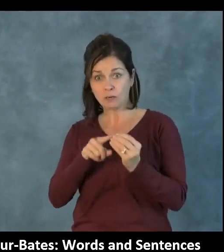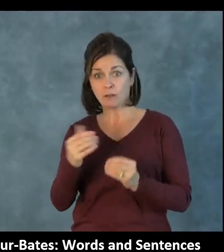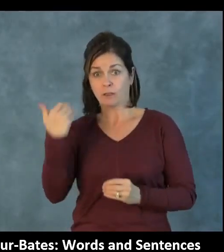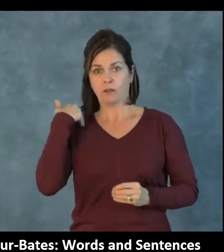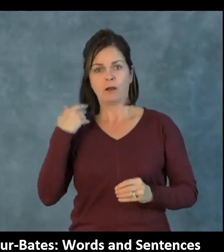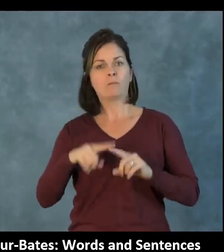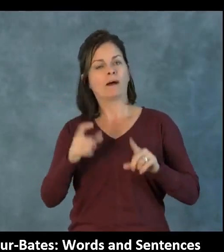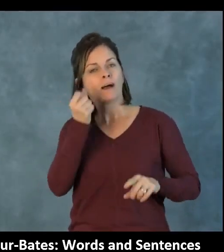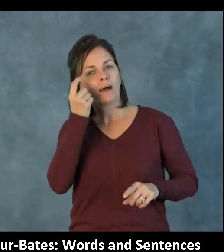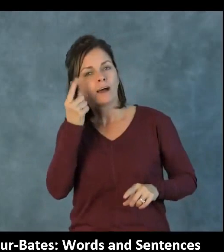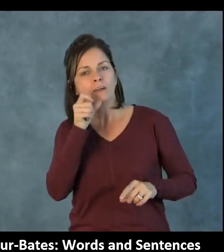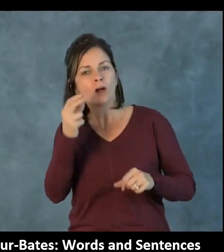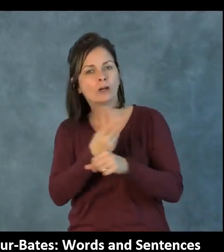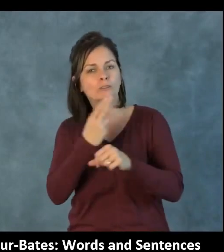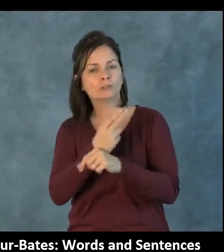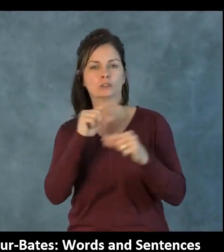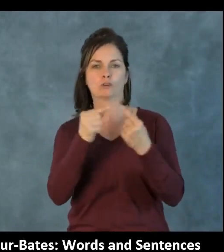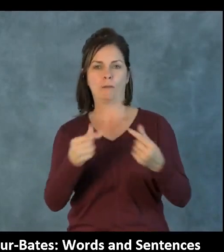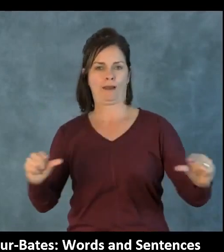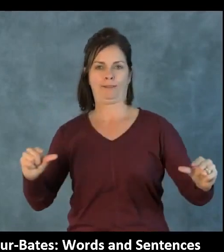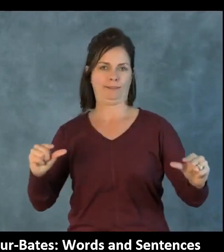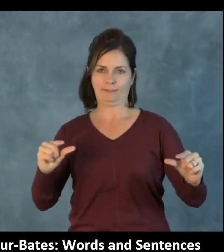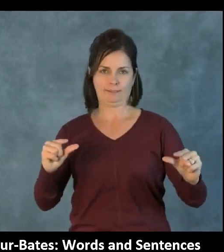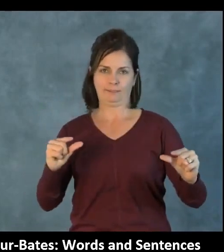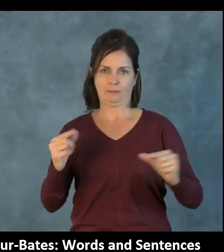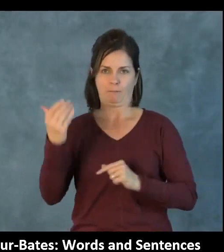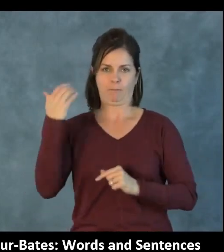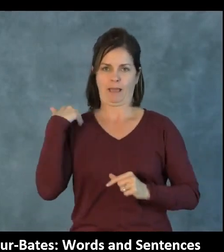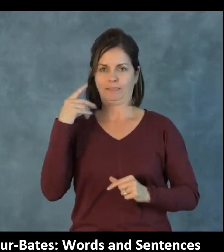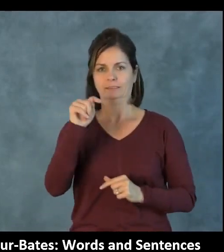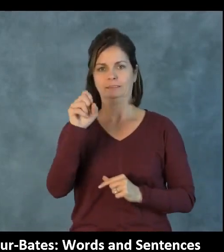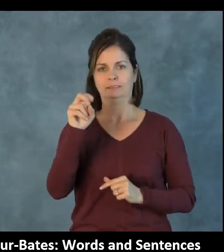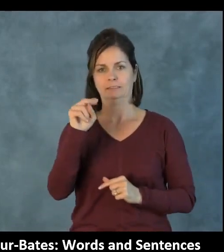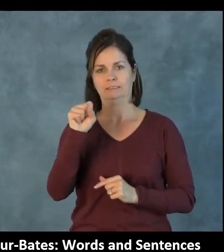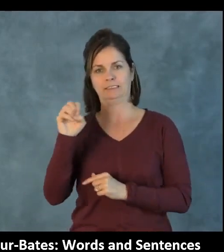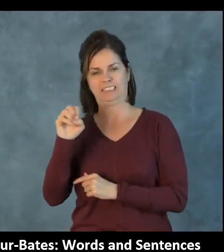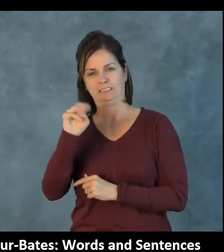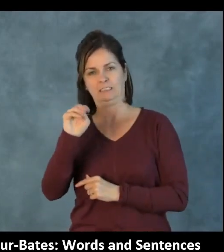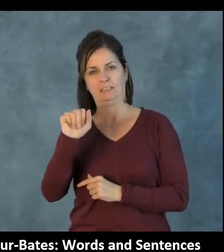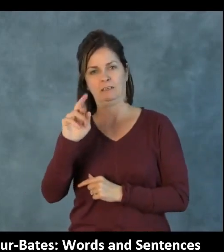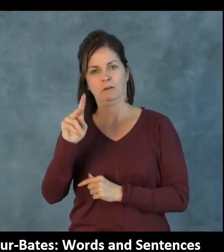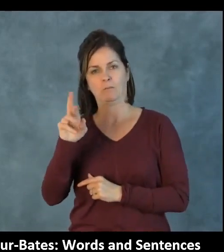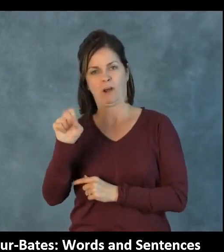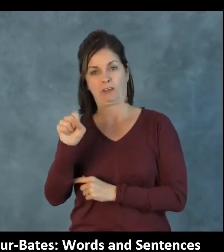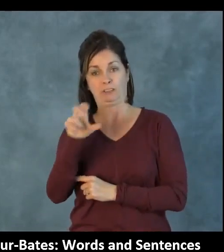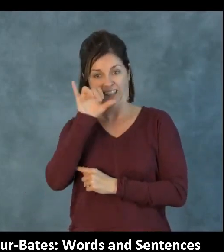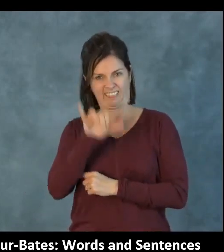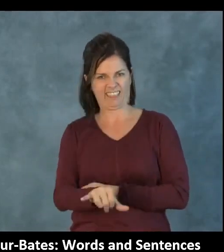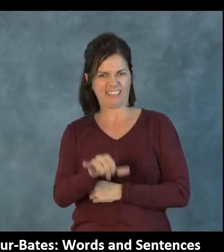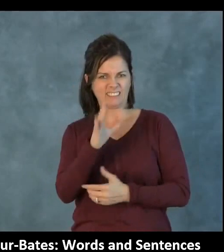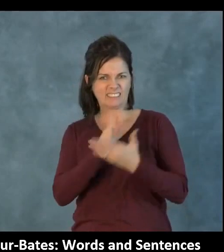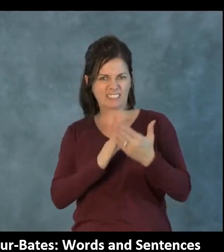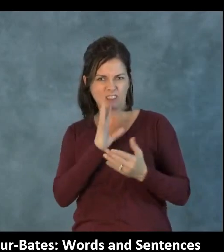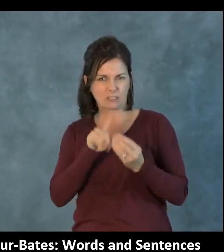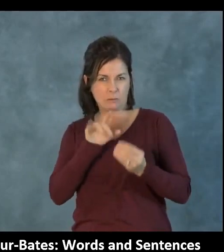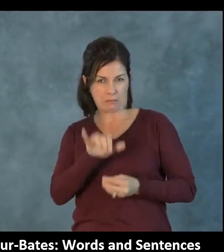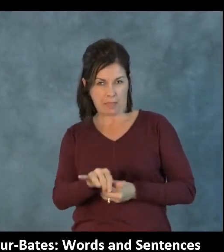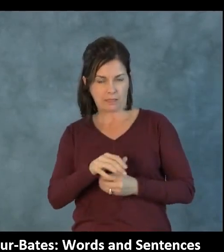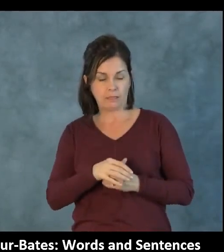necessarily using grammatical past tense markers. That's what this section here is getting at.